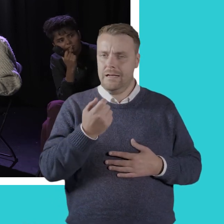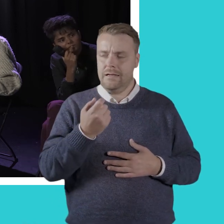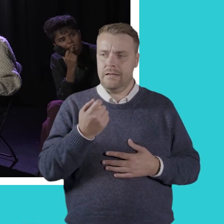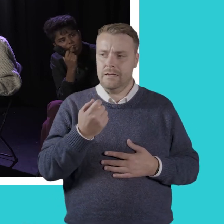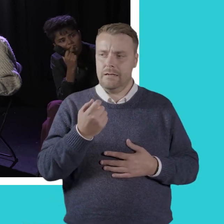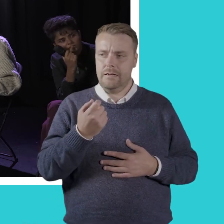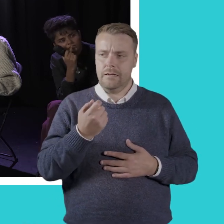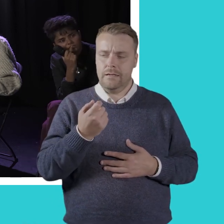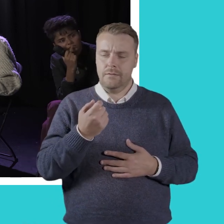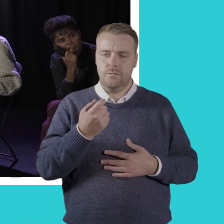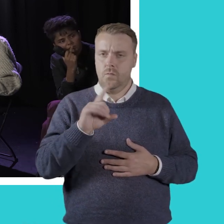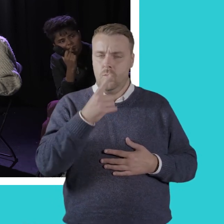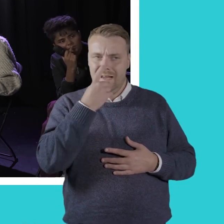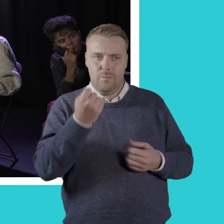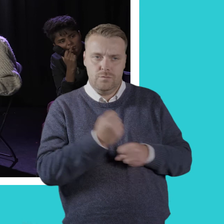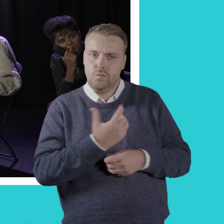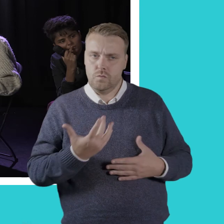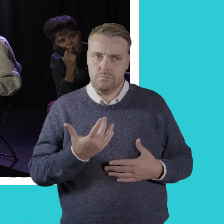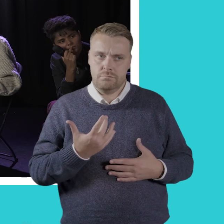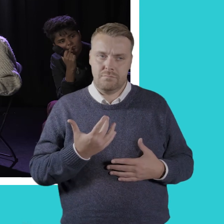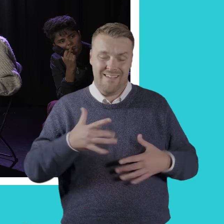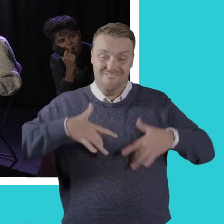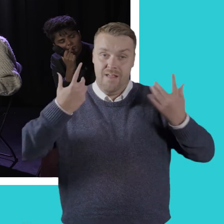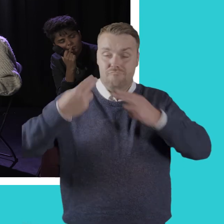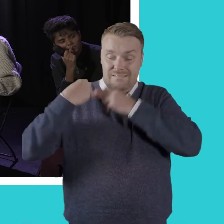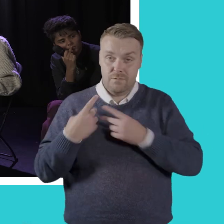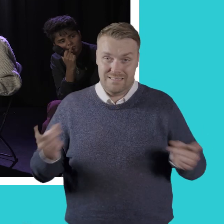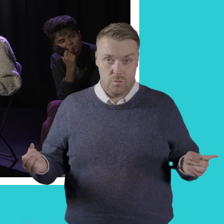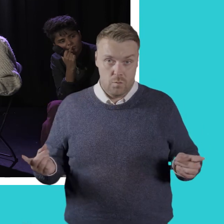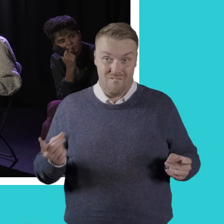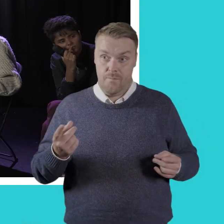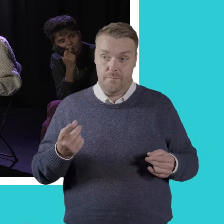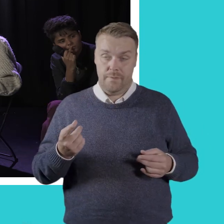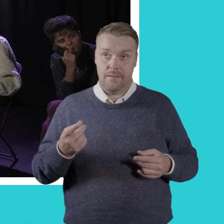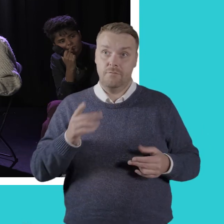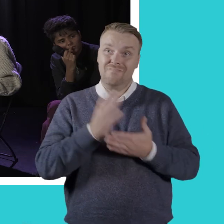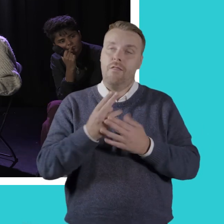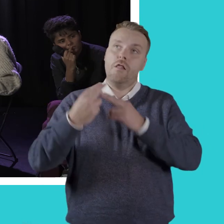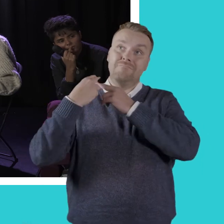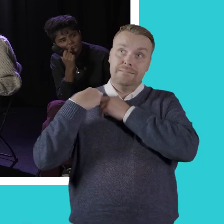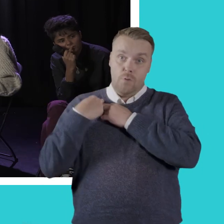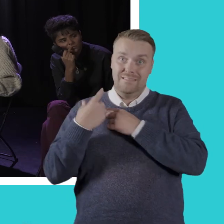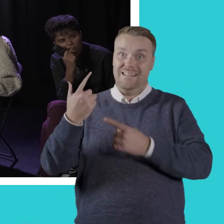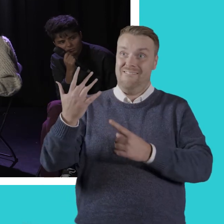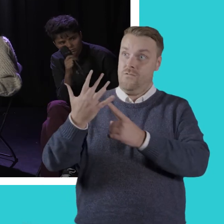like I feel like the onus for the oppressed to solve the problems that the oppressers